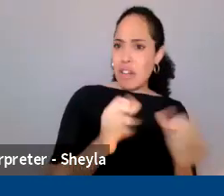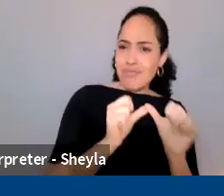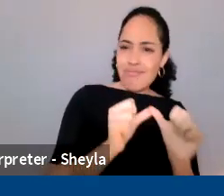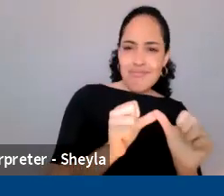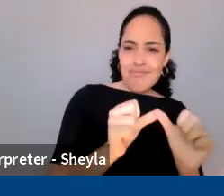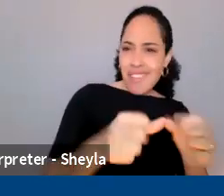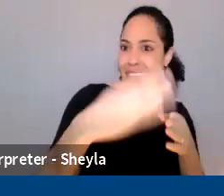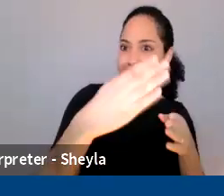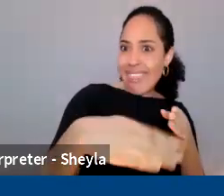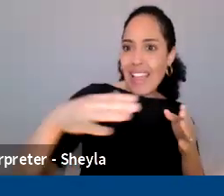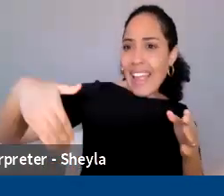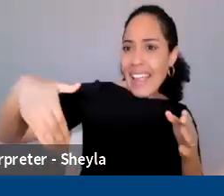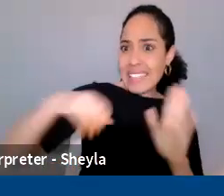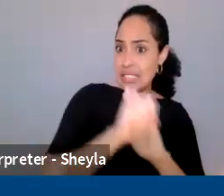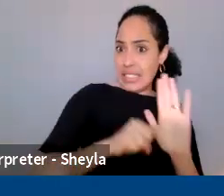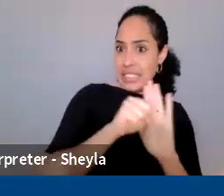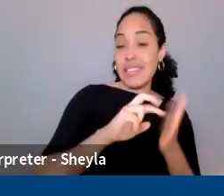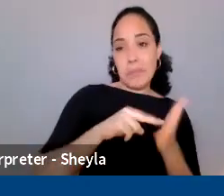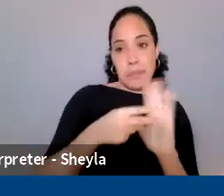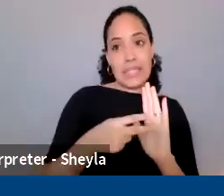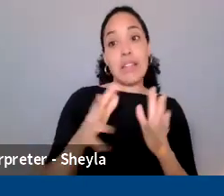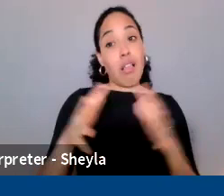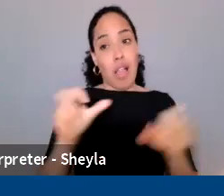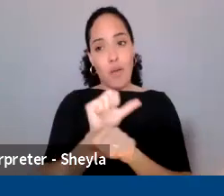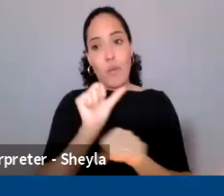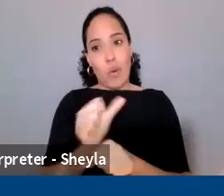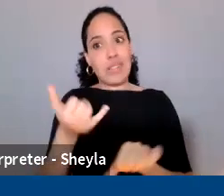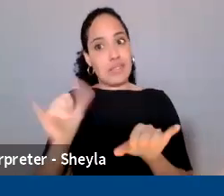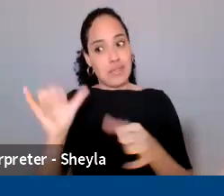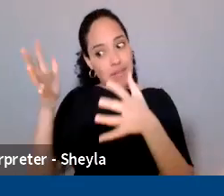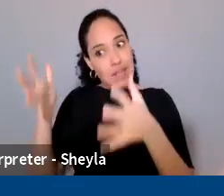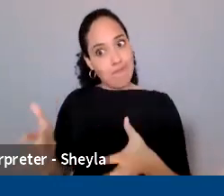fire suppression repair work out there and the forest service is taking care of that on